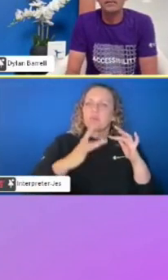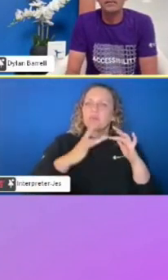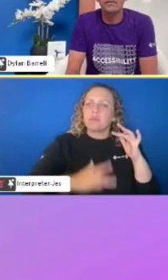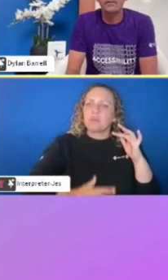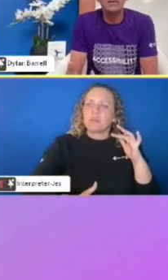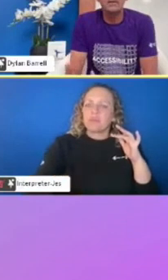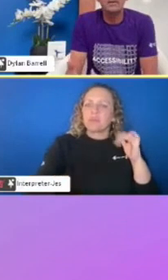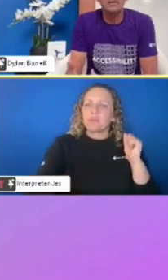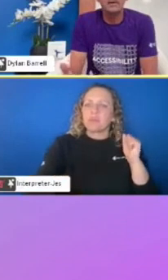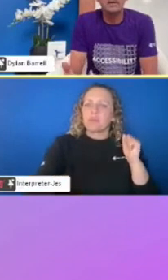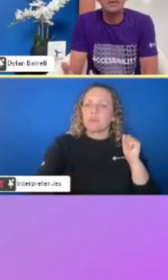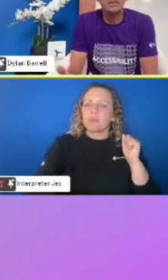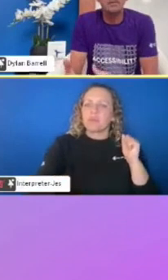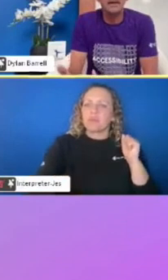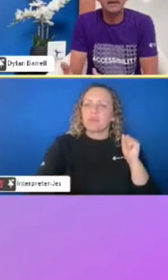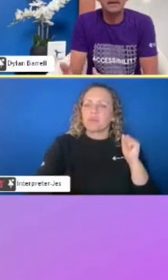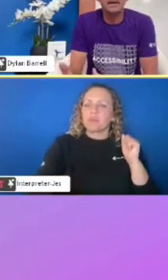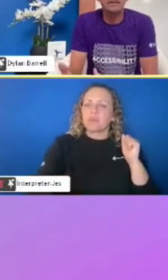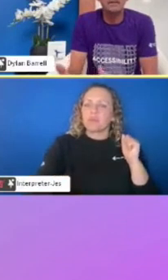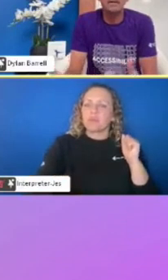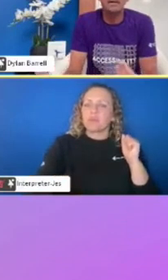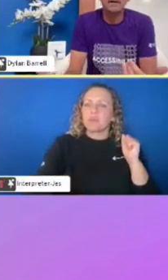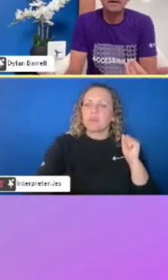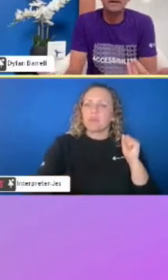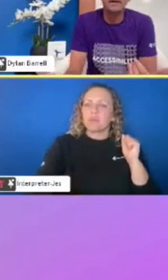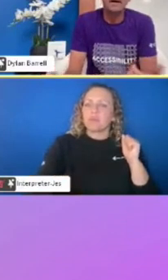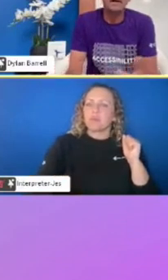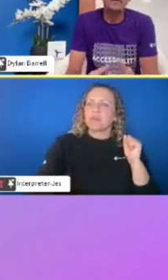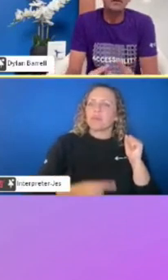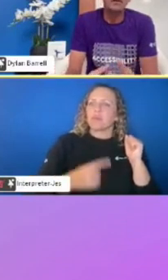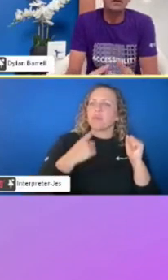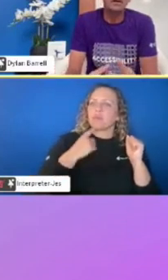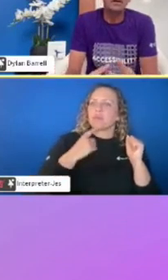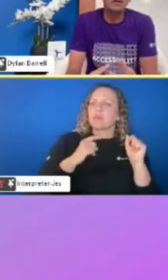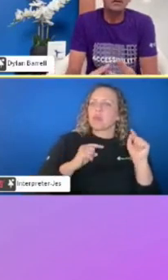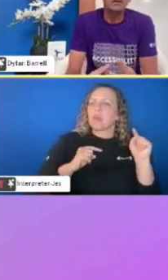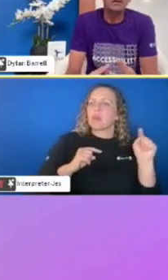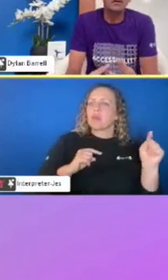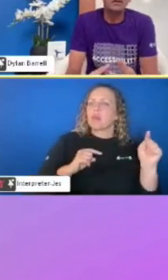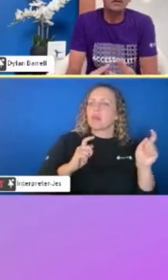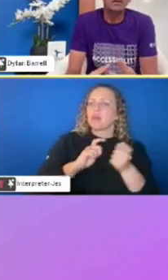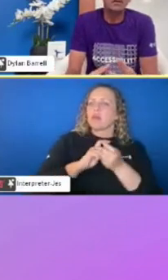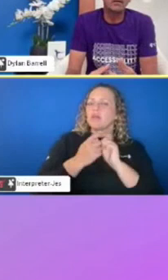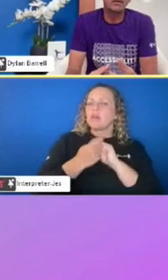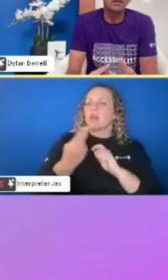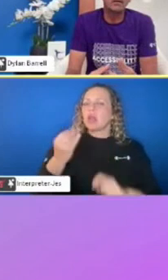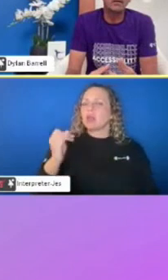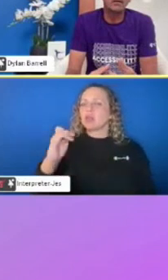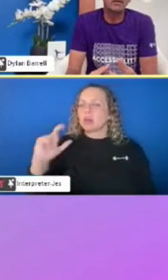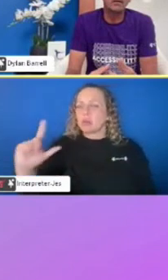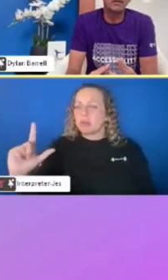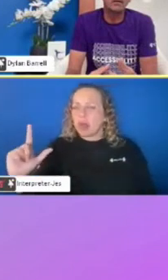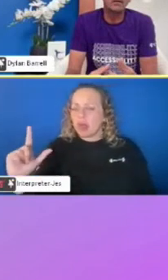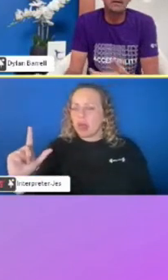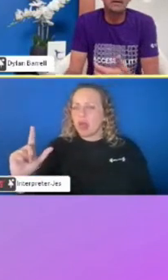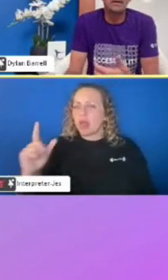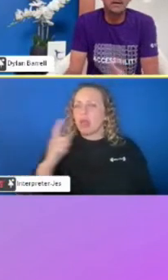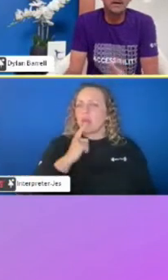I've told that this button maps to an HTL button element. Now, it's going to then automatically apply all the rules